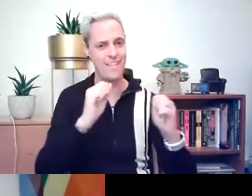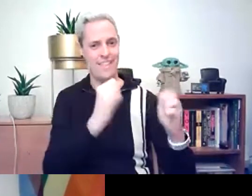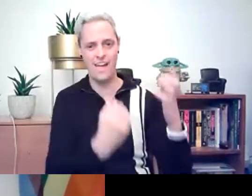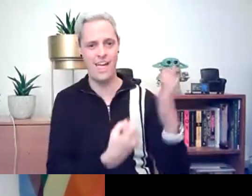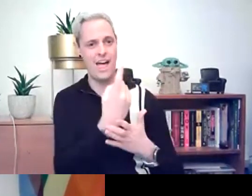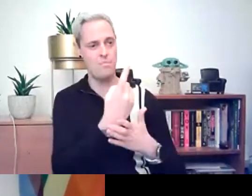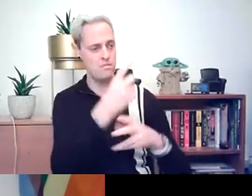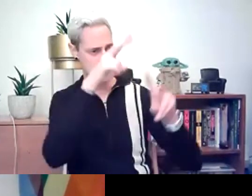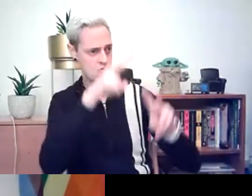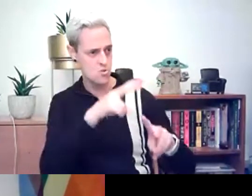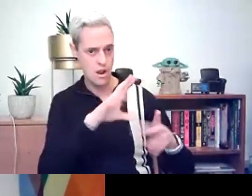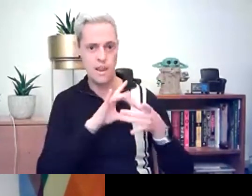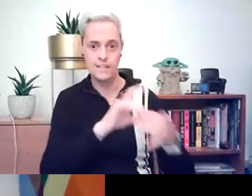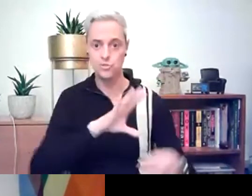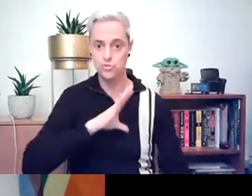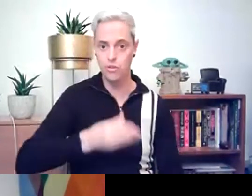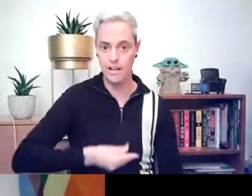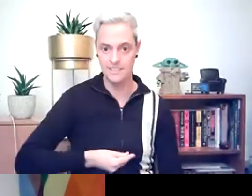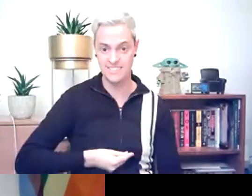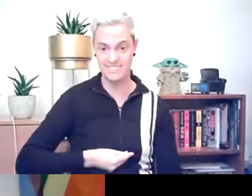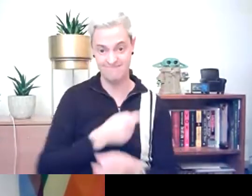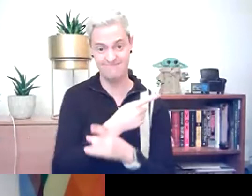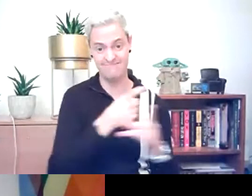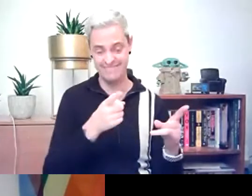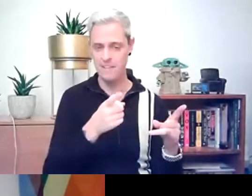up wherever, some this academic happens 18:30:03 to have said in a given day that's